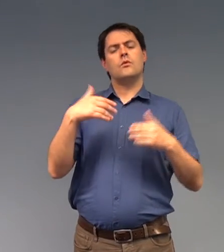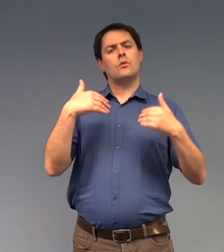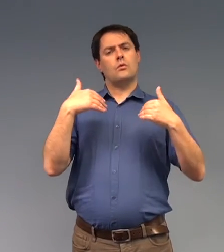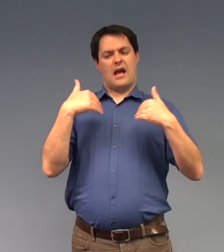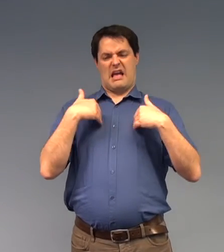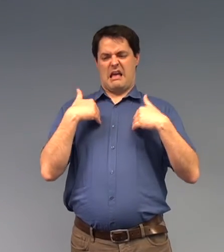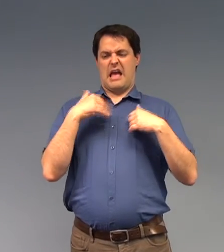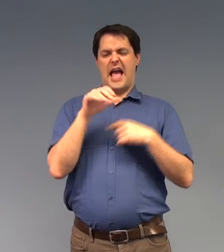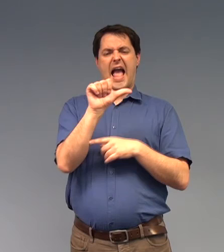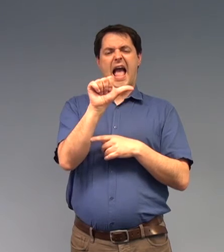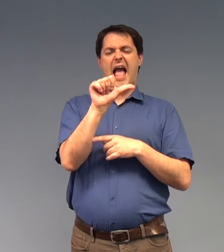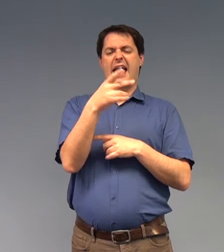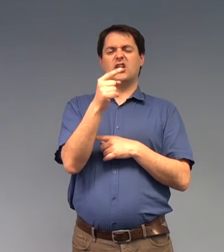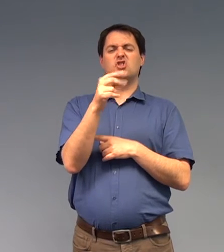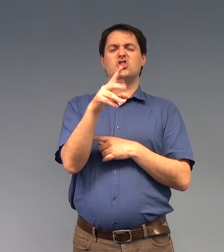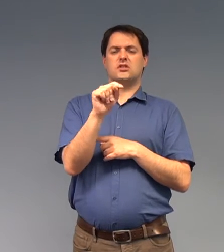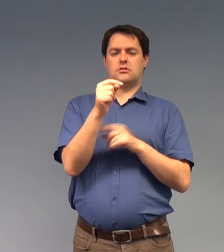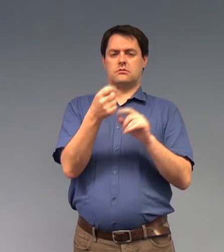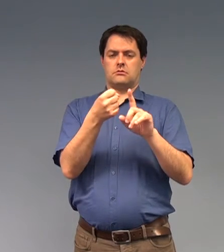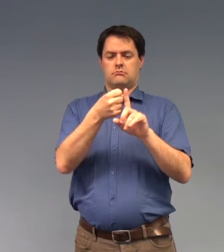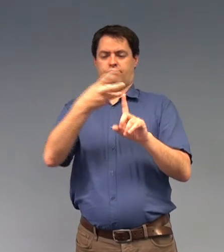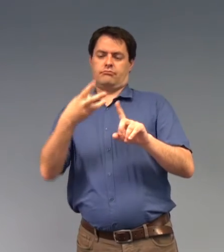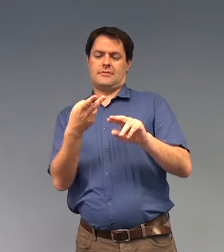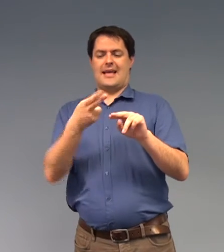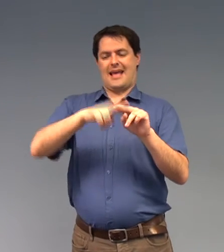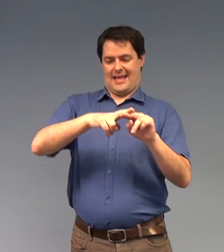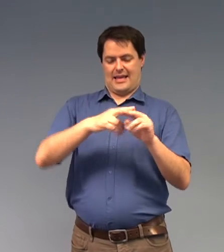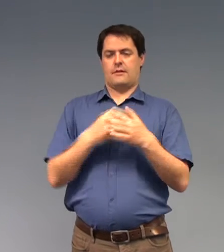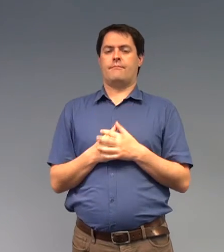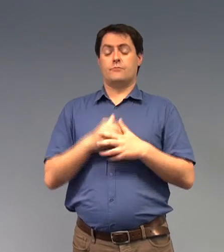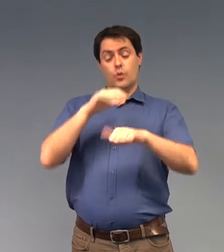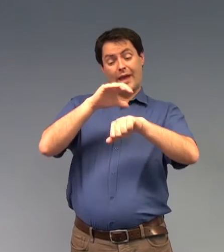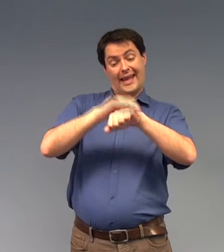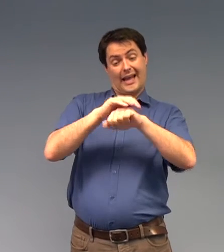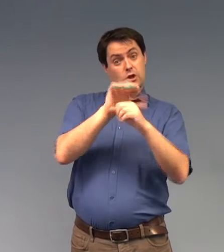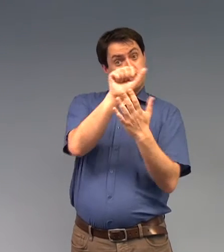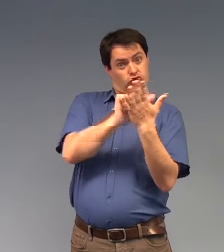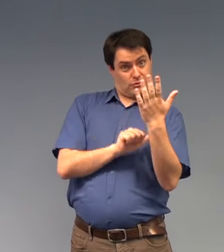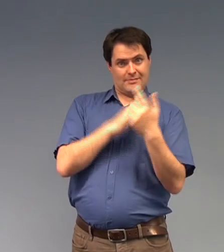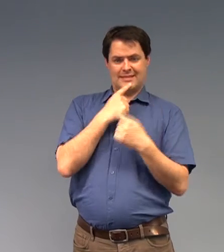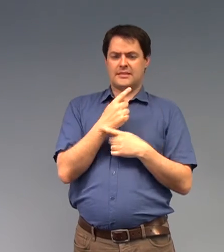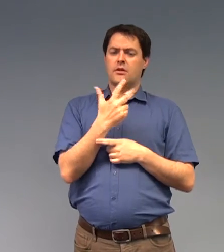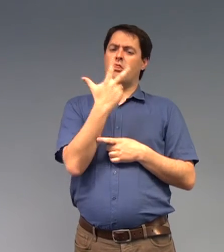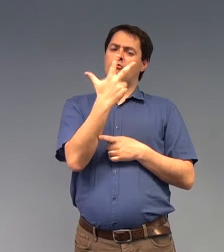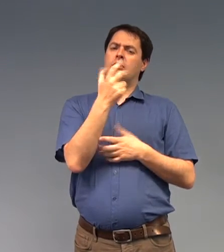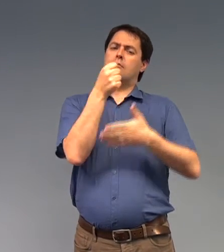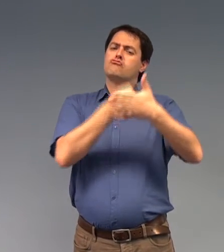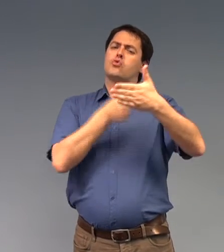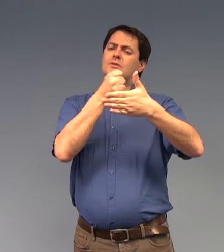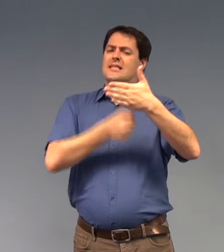Some are less clear. It could be one or the other. So, the thematic - agent enrichment.